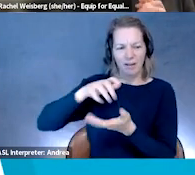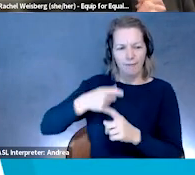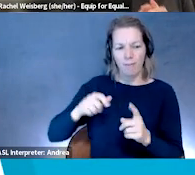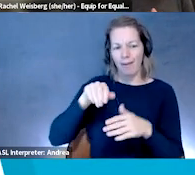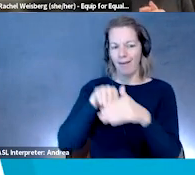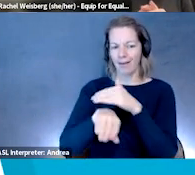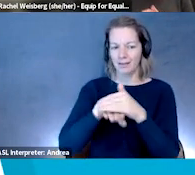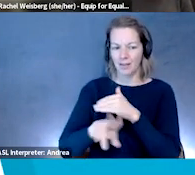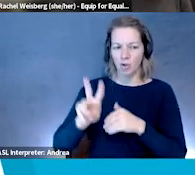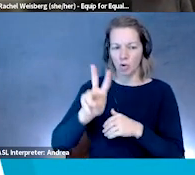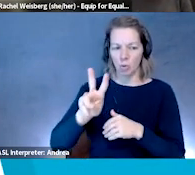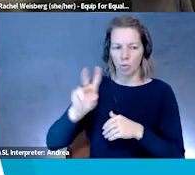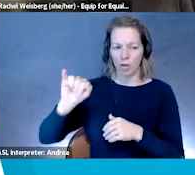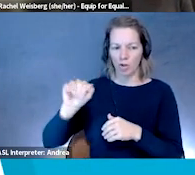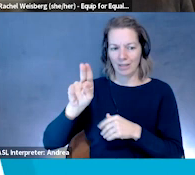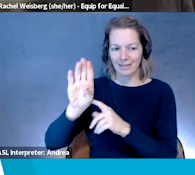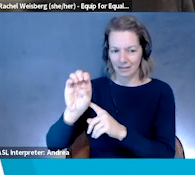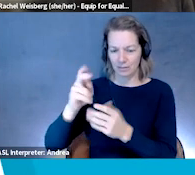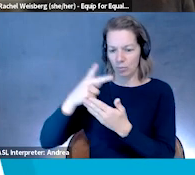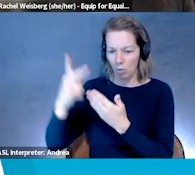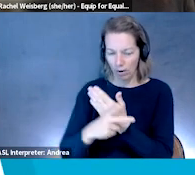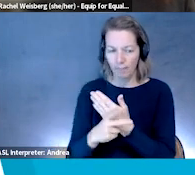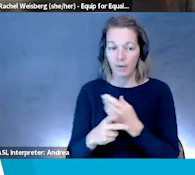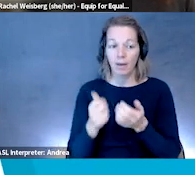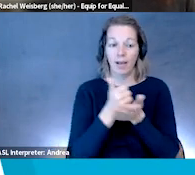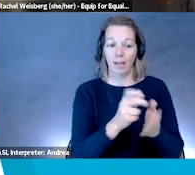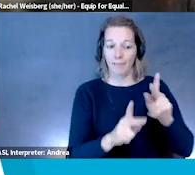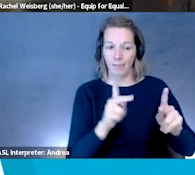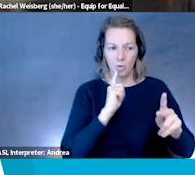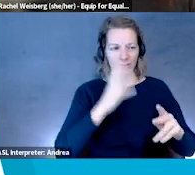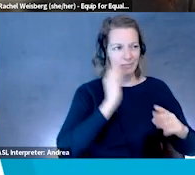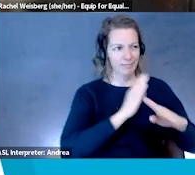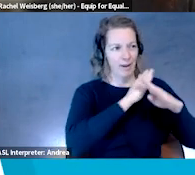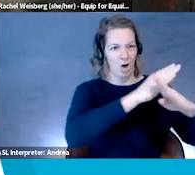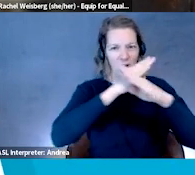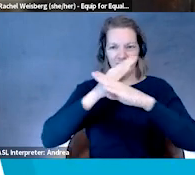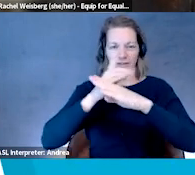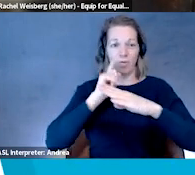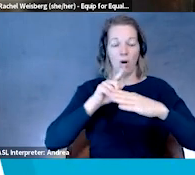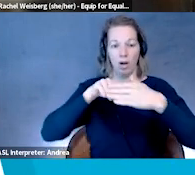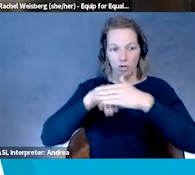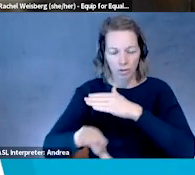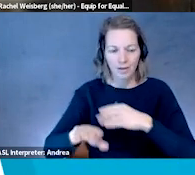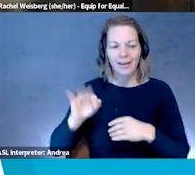LEGAL ASSISTANCE TO REMOVE REENTRY BARRIERS. IT IS THE FUNDING FOR THE ACCESS